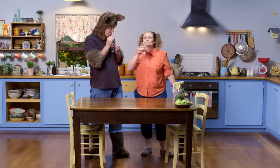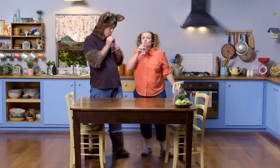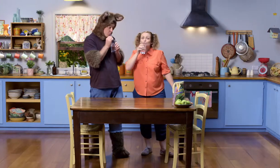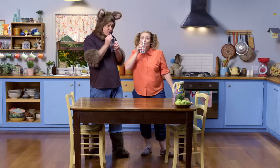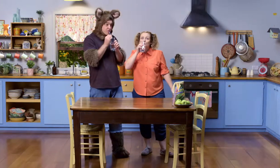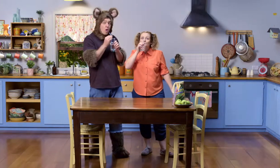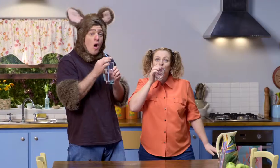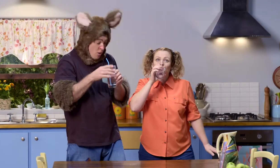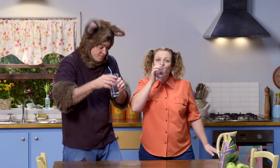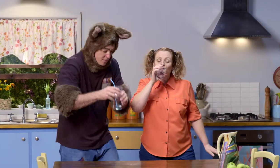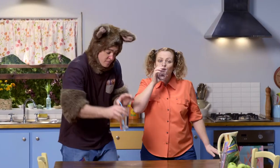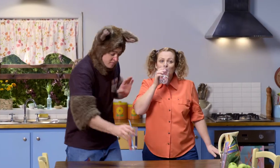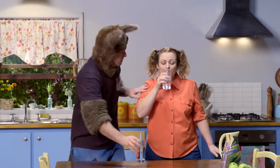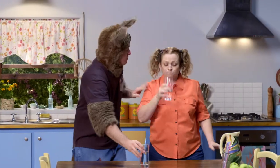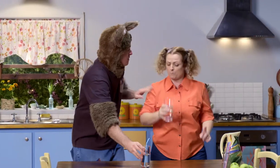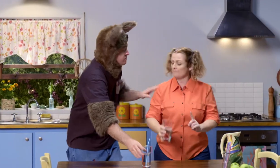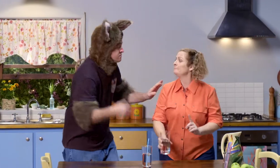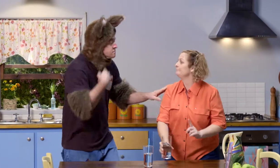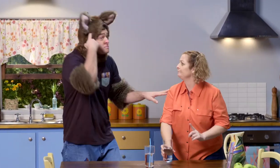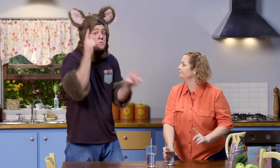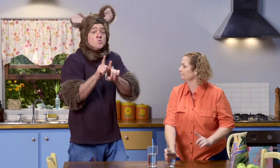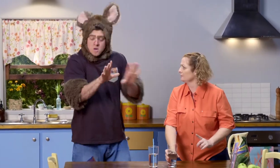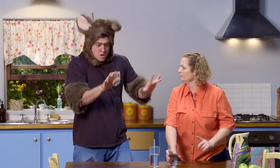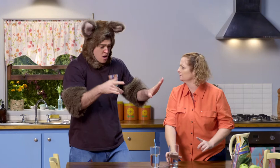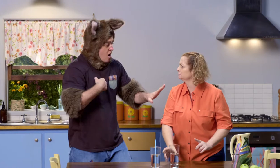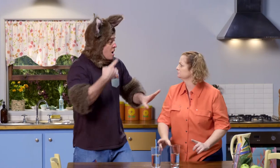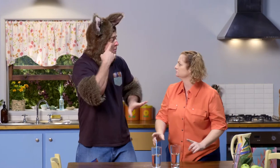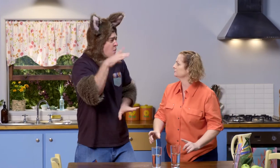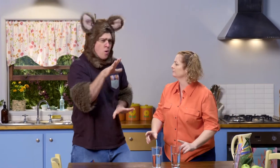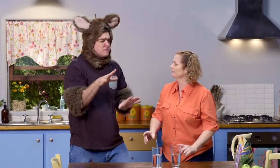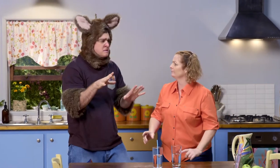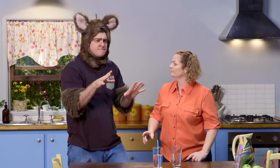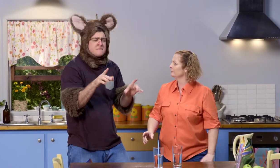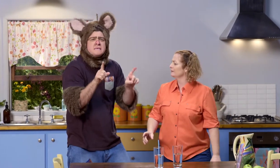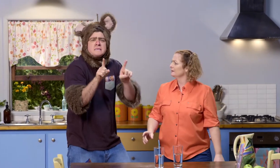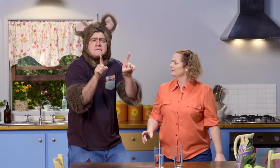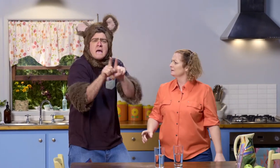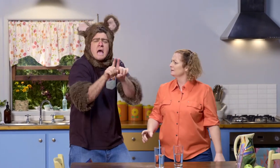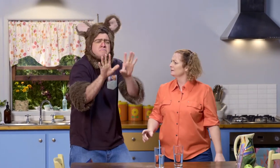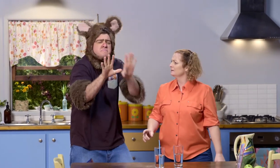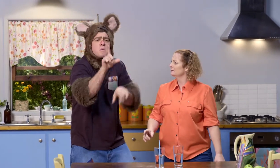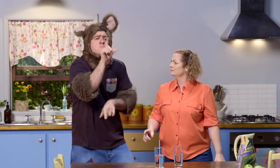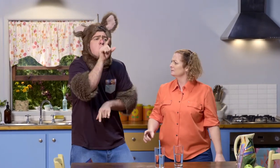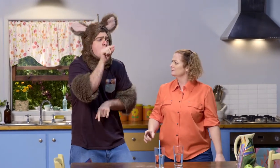Hm. Oh! Sally, I just remembered, I saw something else. It looks like a bird.